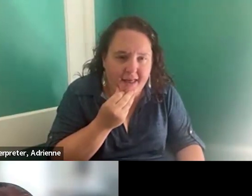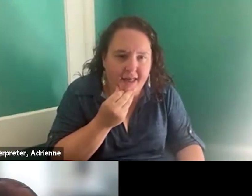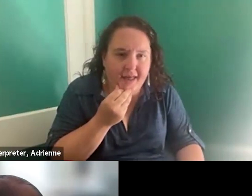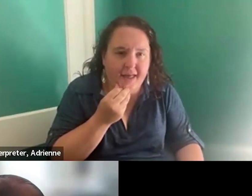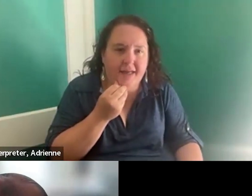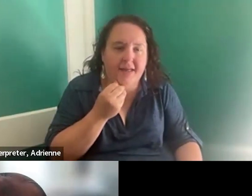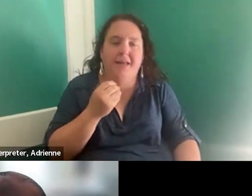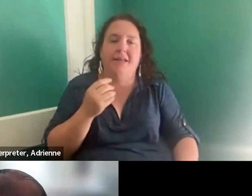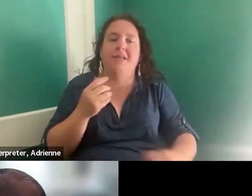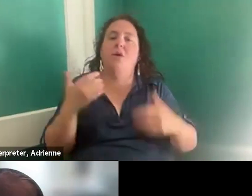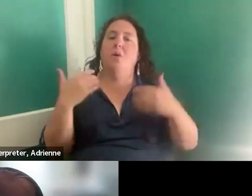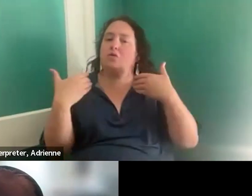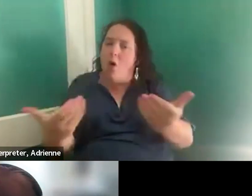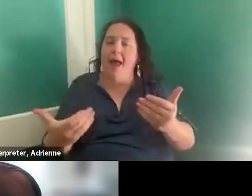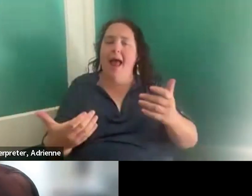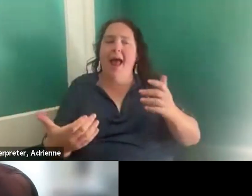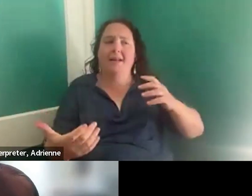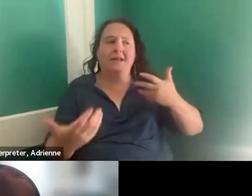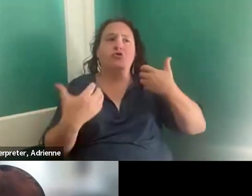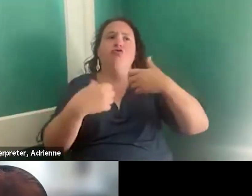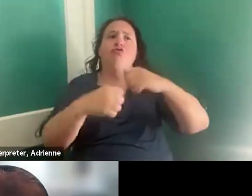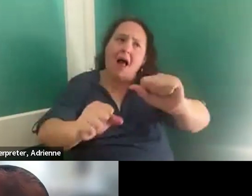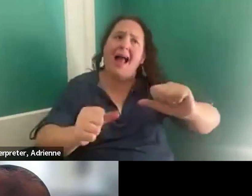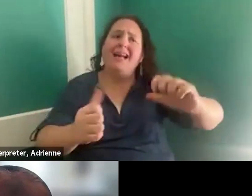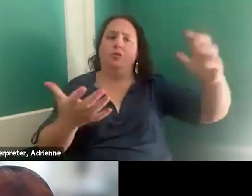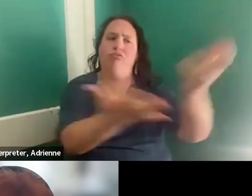So go ahead and reach for the universal.